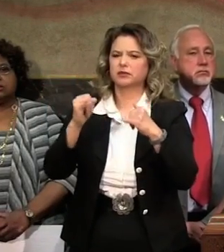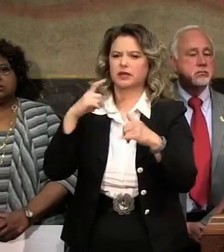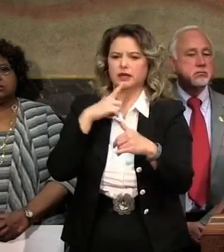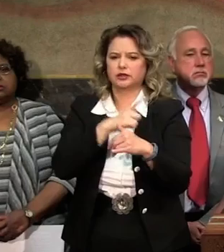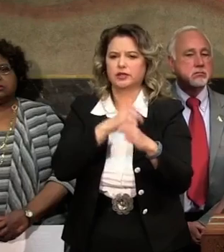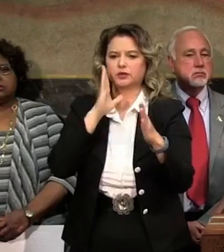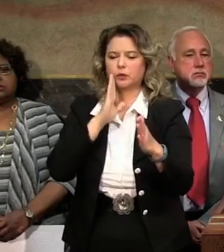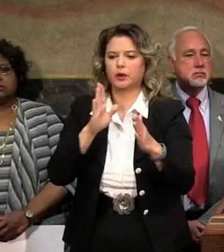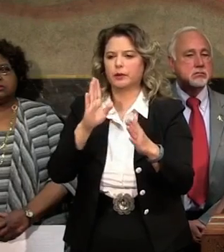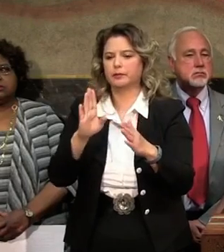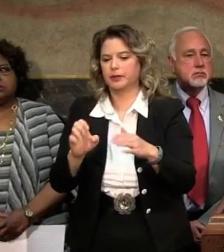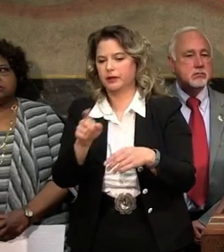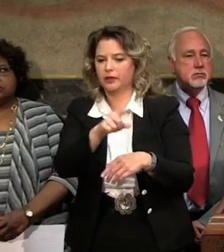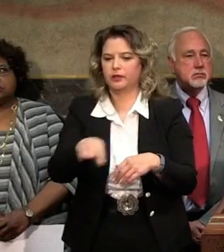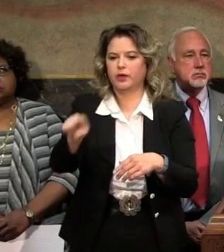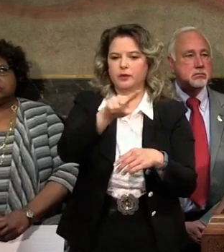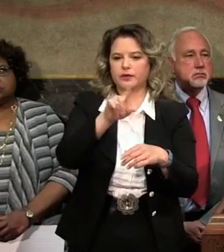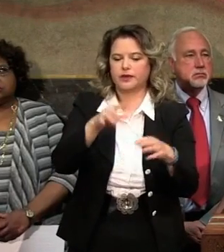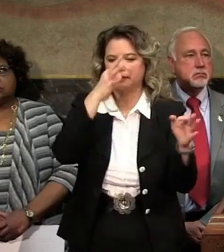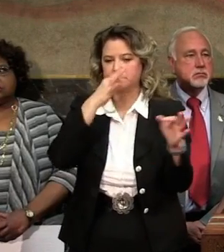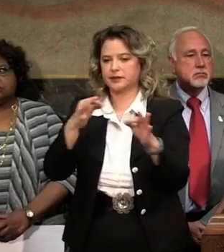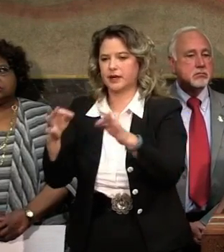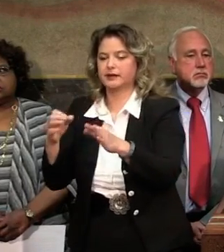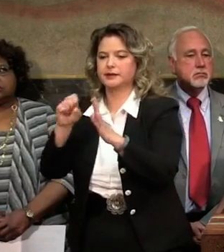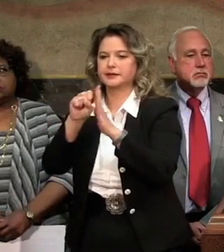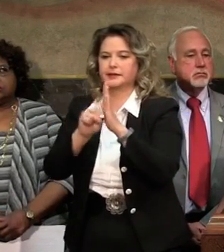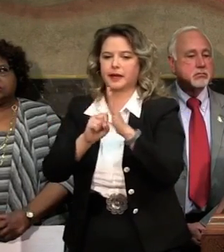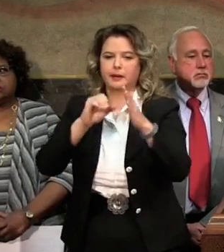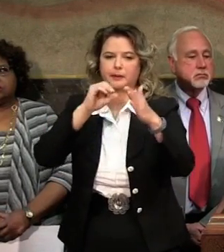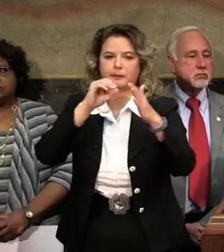what becomes state policy after this data driven process has been completed